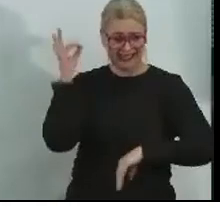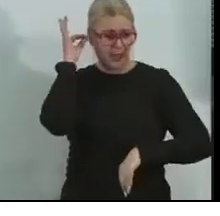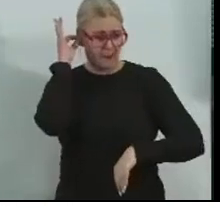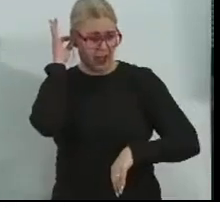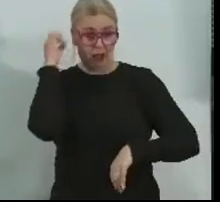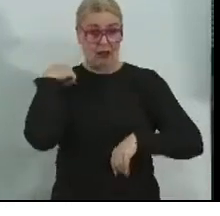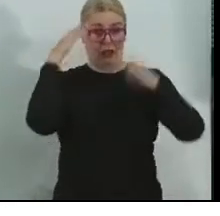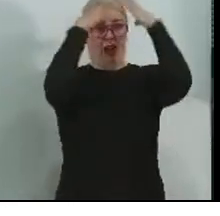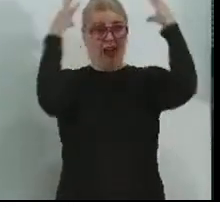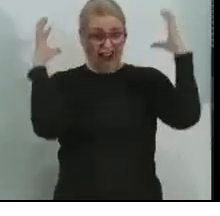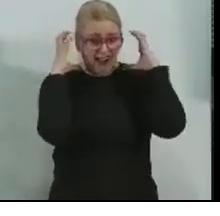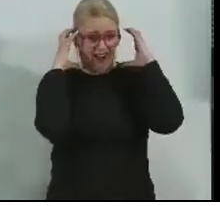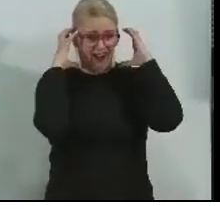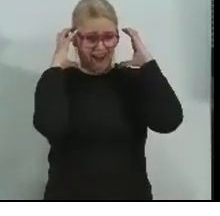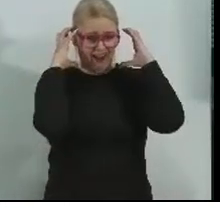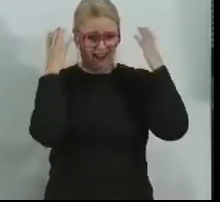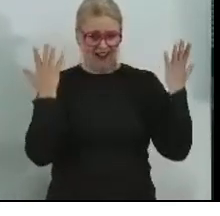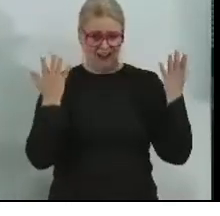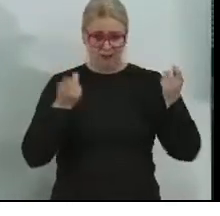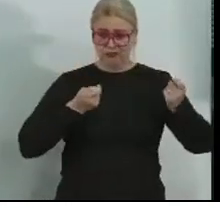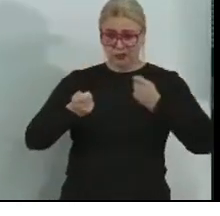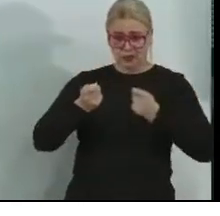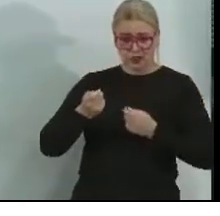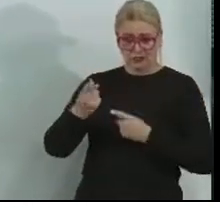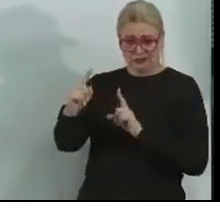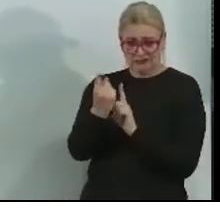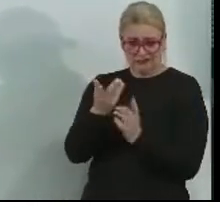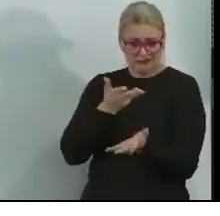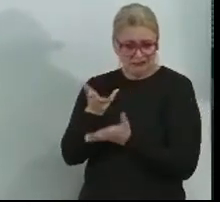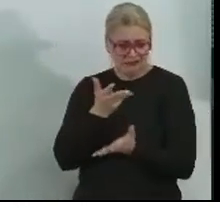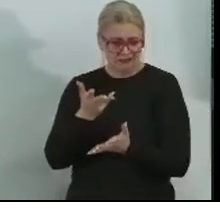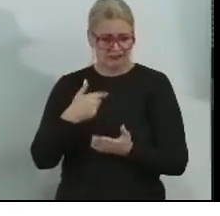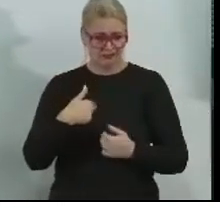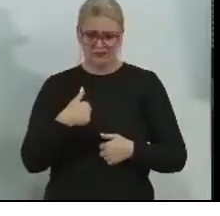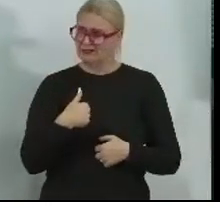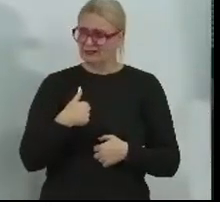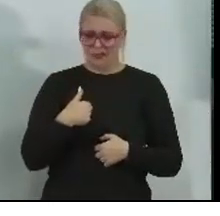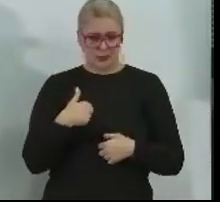next to a camera, giving me fable cues and stuff. So it's just about adapting and little moments